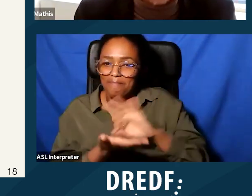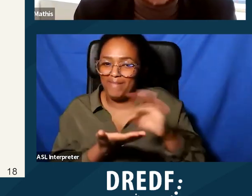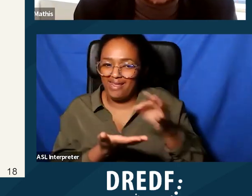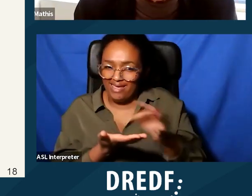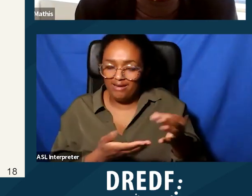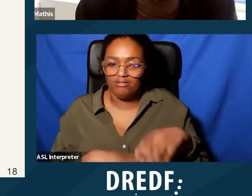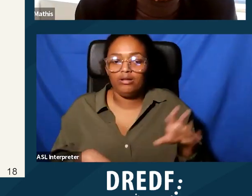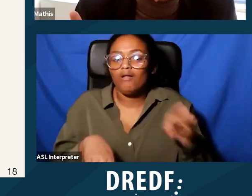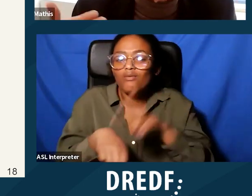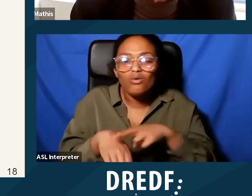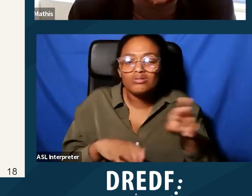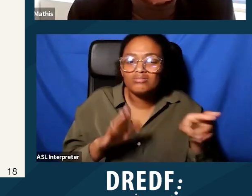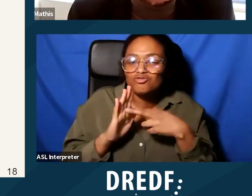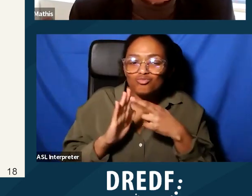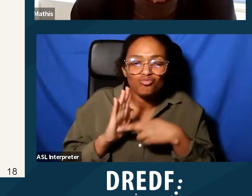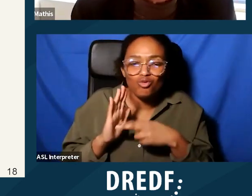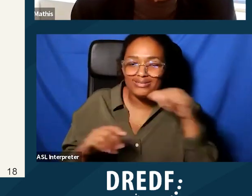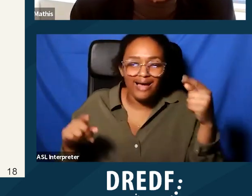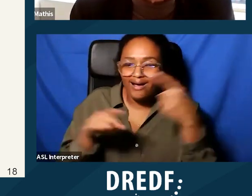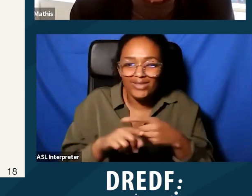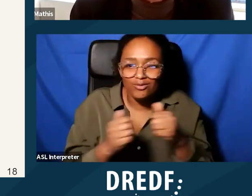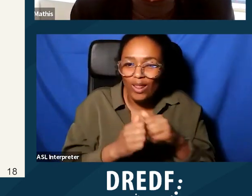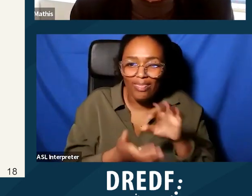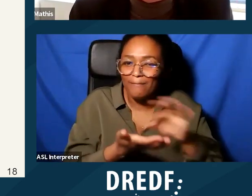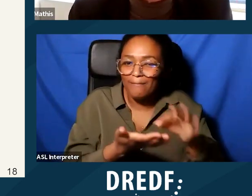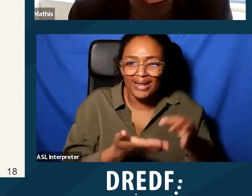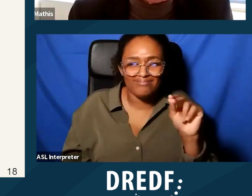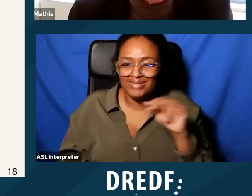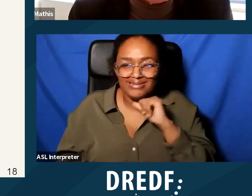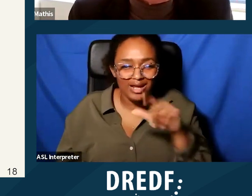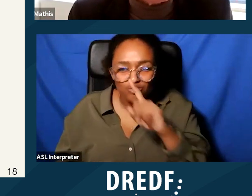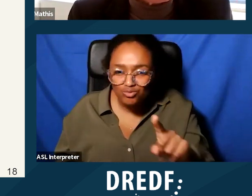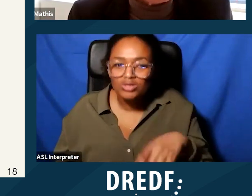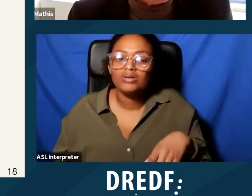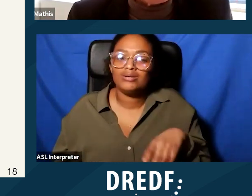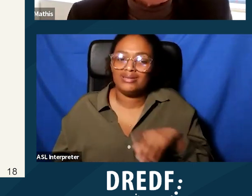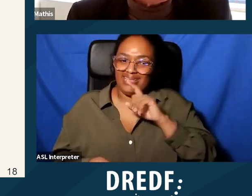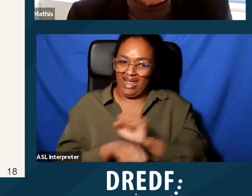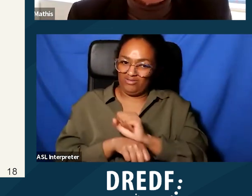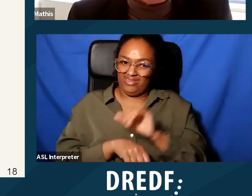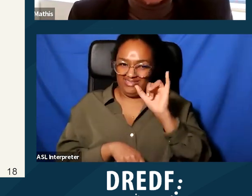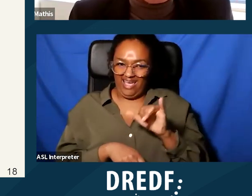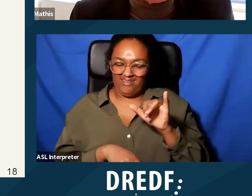that the states made in the Olmstead case when Olmstead was in the Supreme Court, and that is